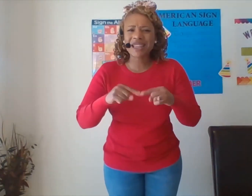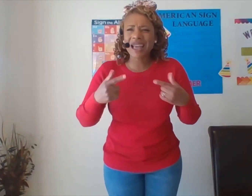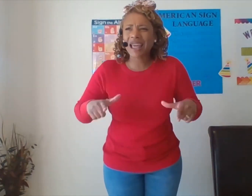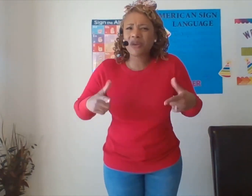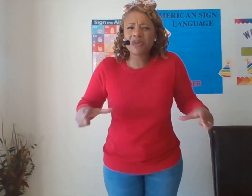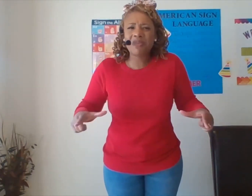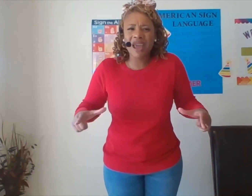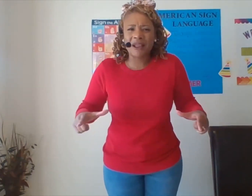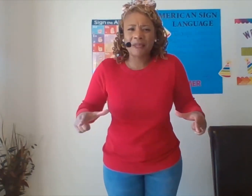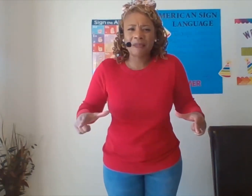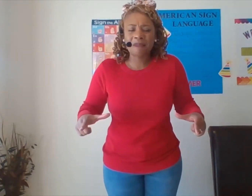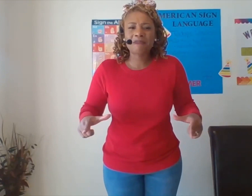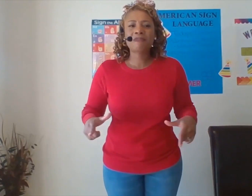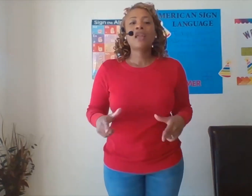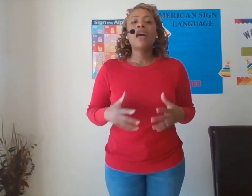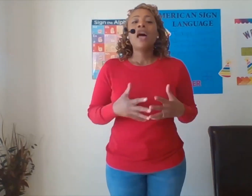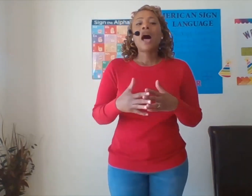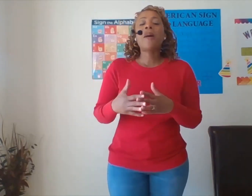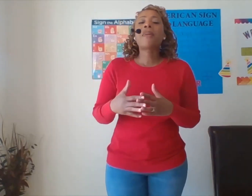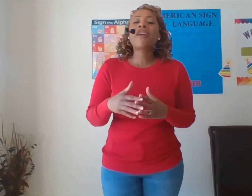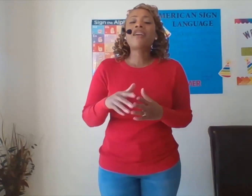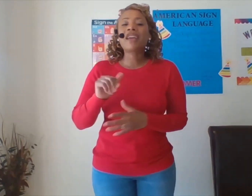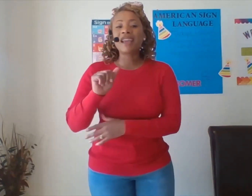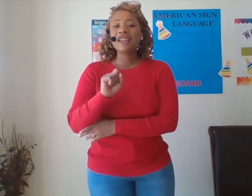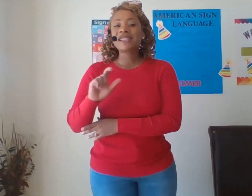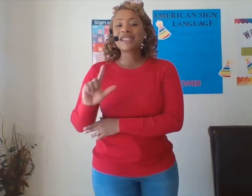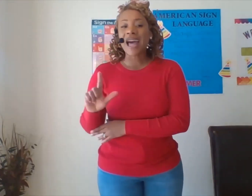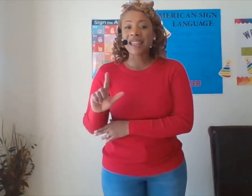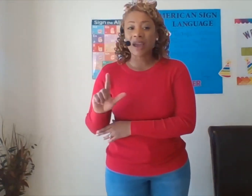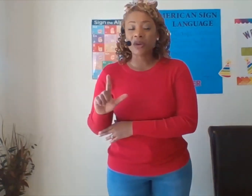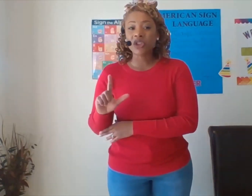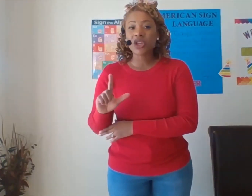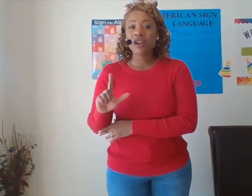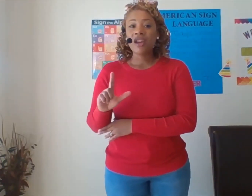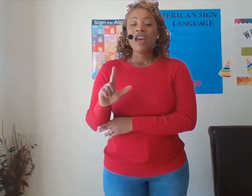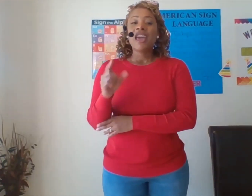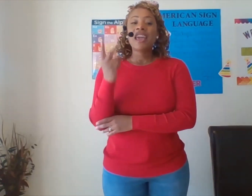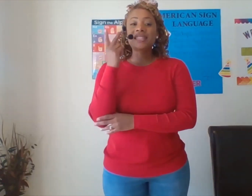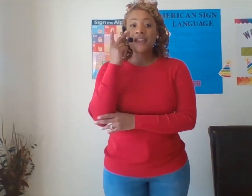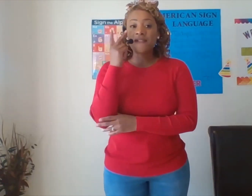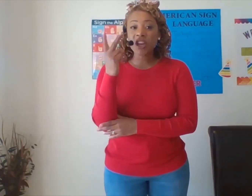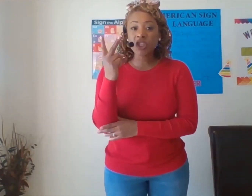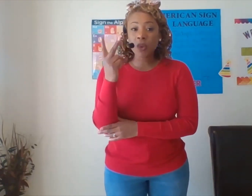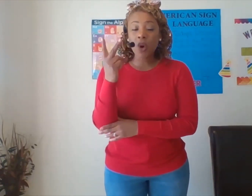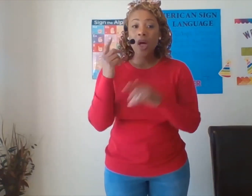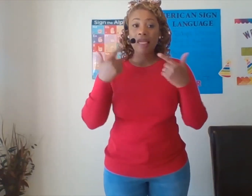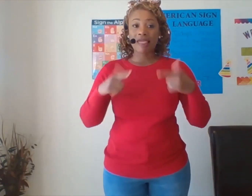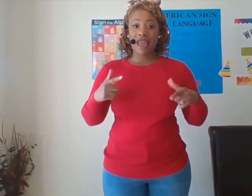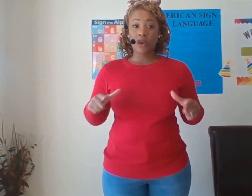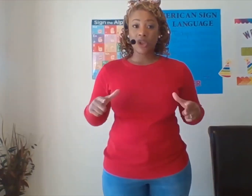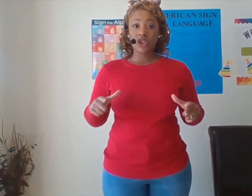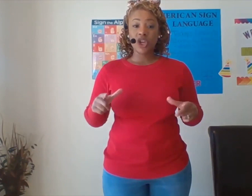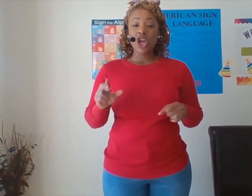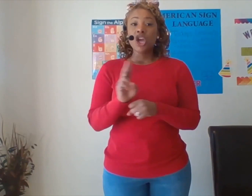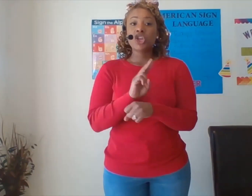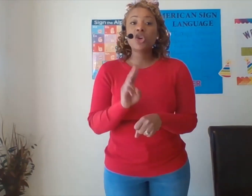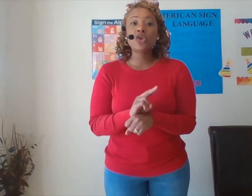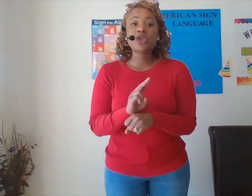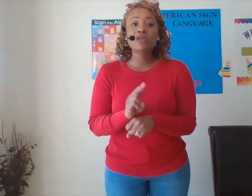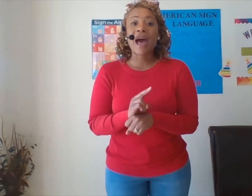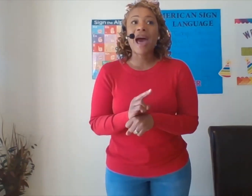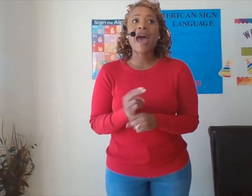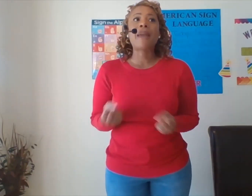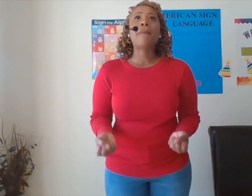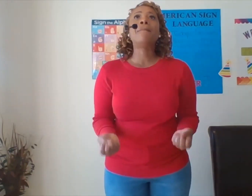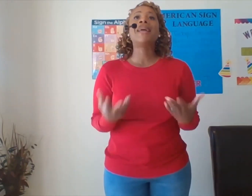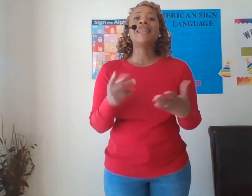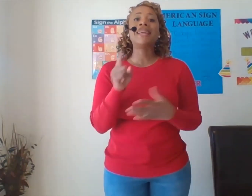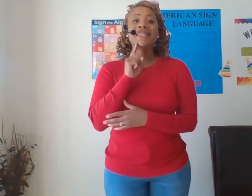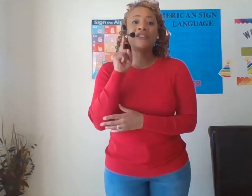sign language me American Sign Language is a visual language used by many deaf